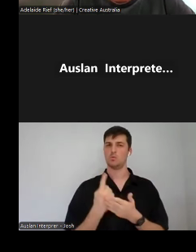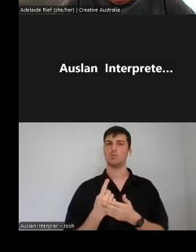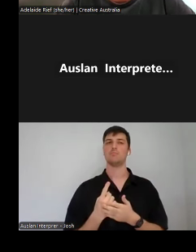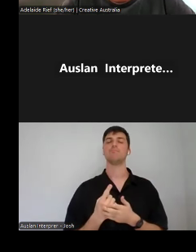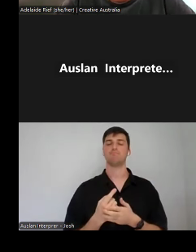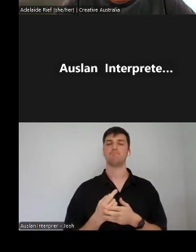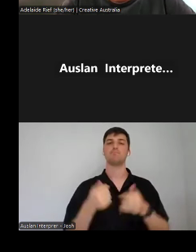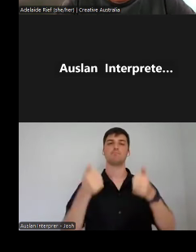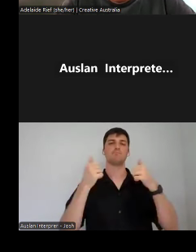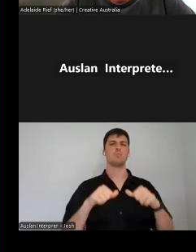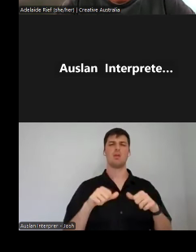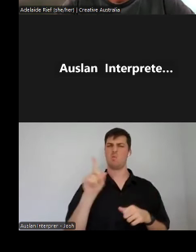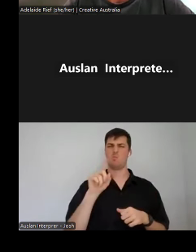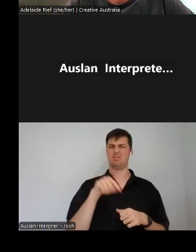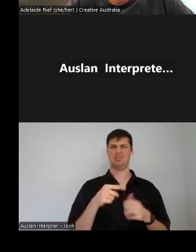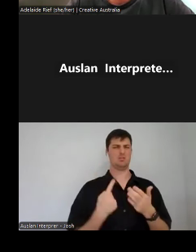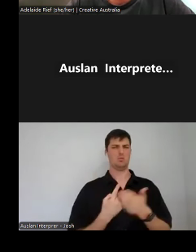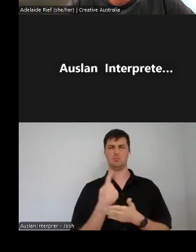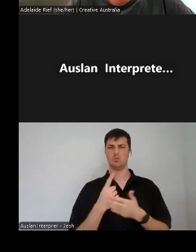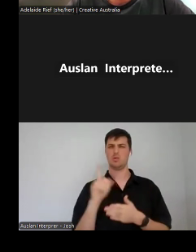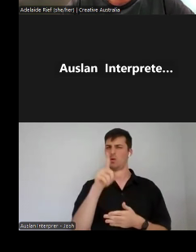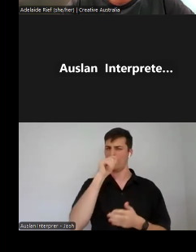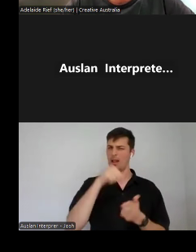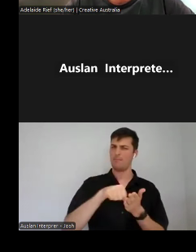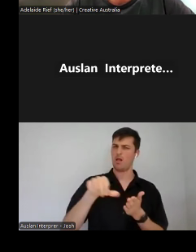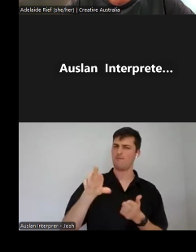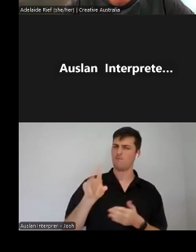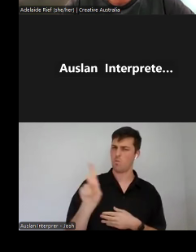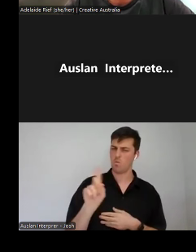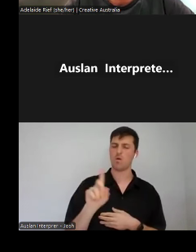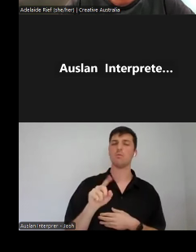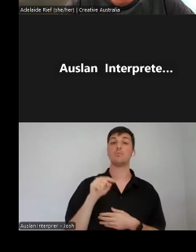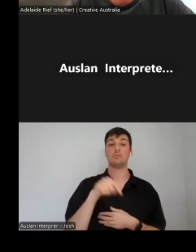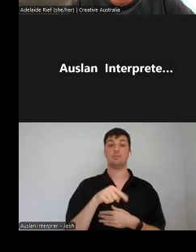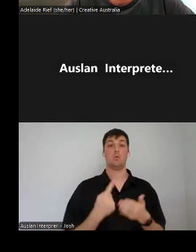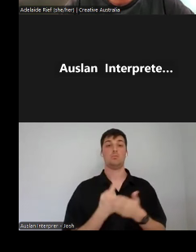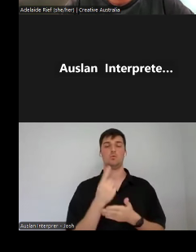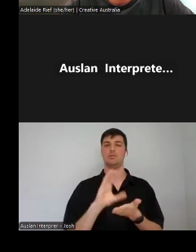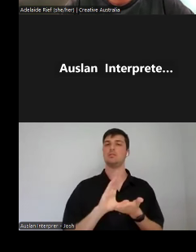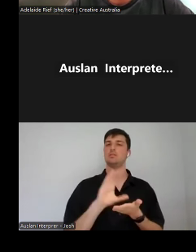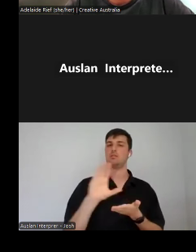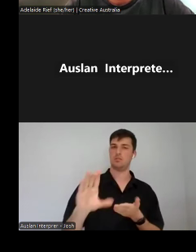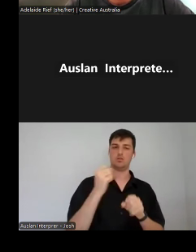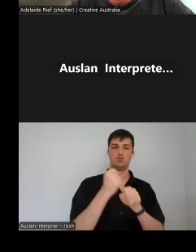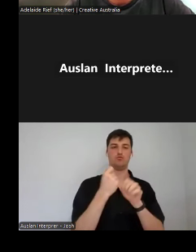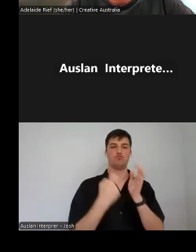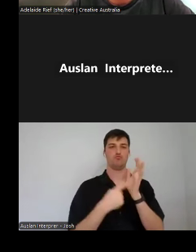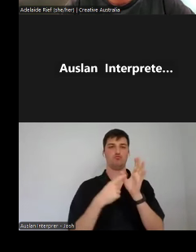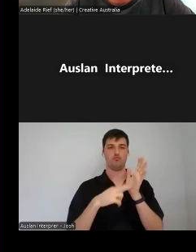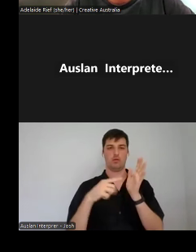can you even apply for? So this opportunity is a grant. And you can apply for $3,000. And it's a